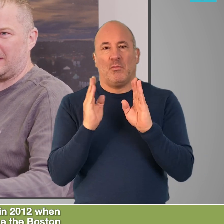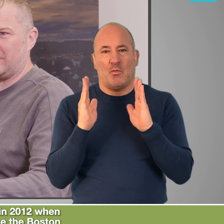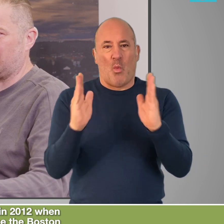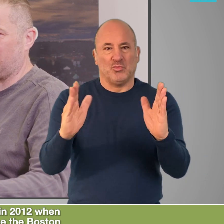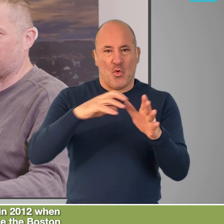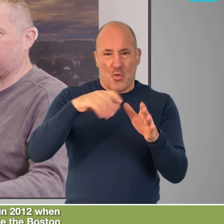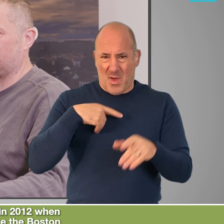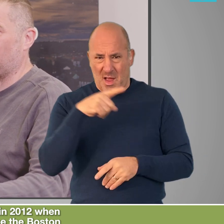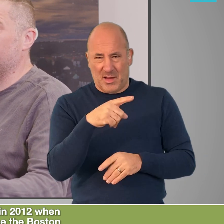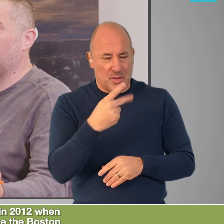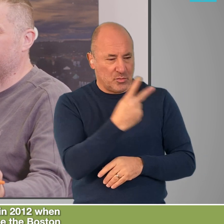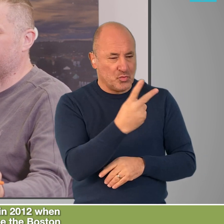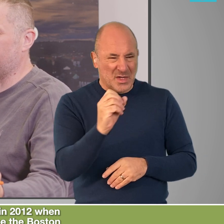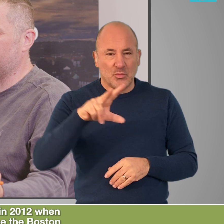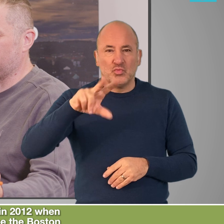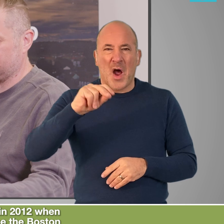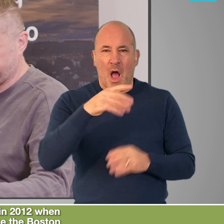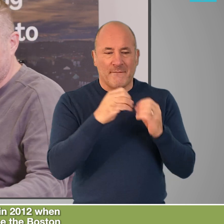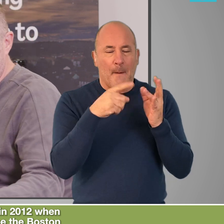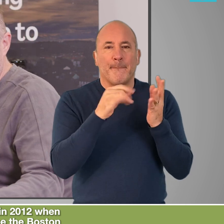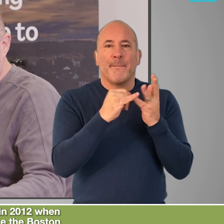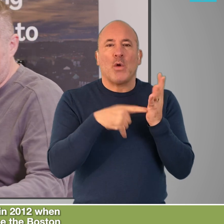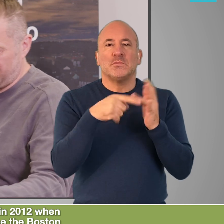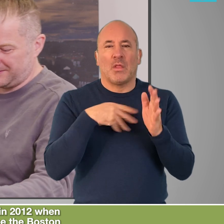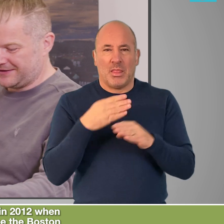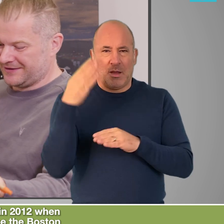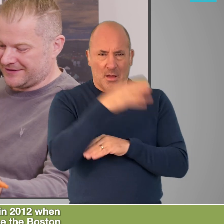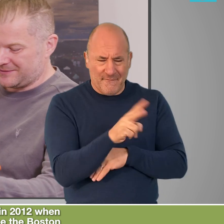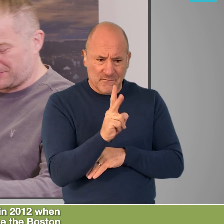I found out in Boston in 2012 when I went to Boston to see the Boston